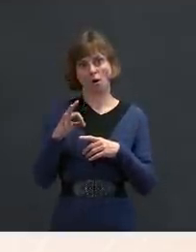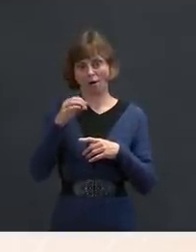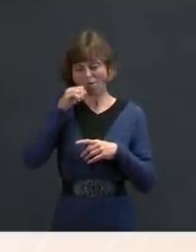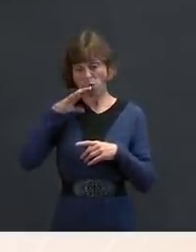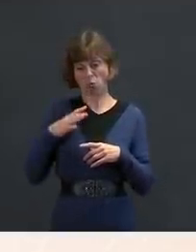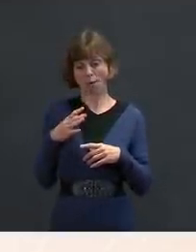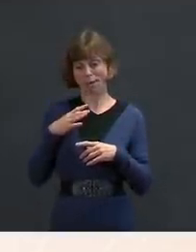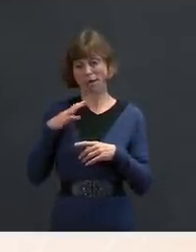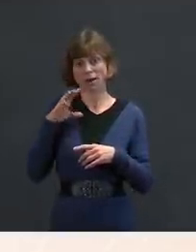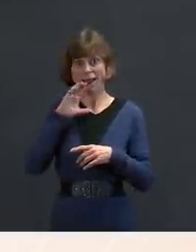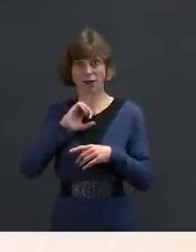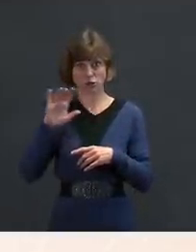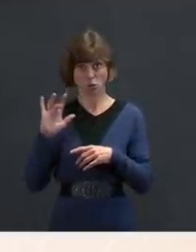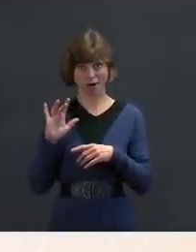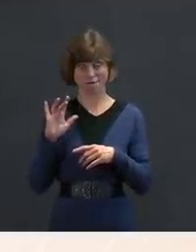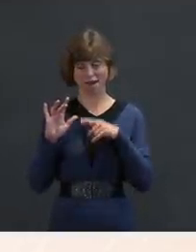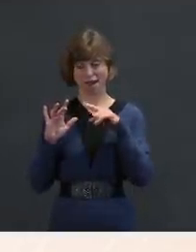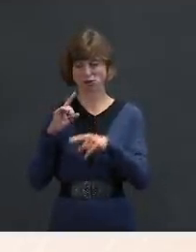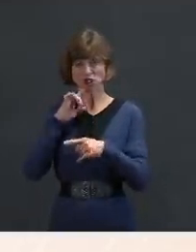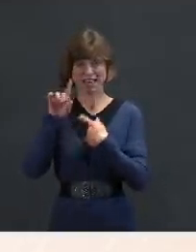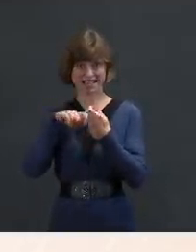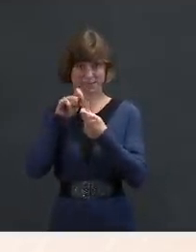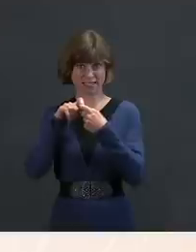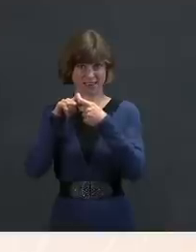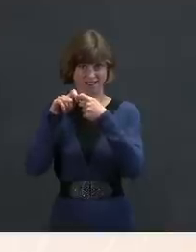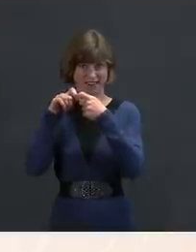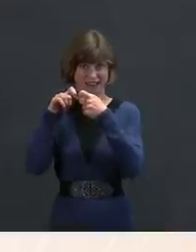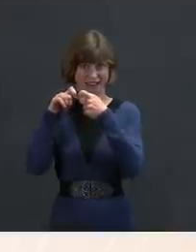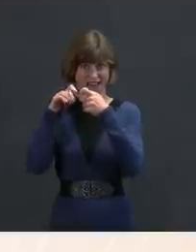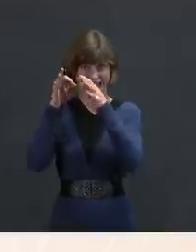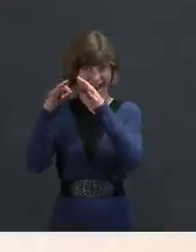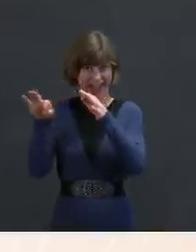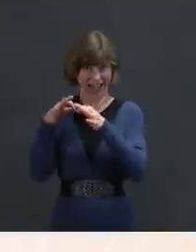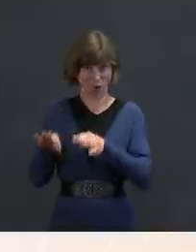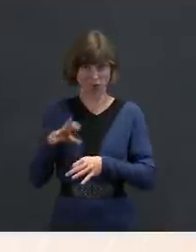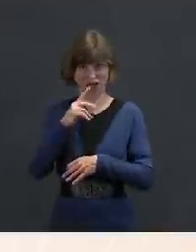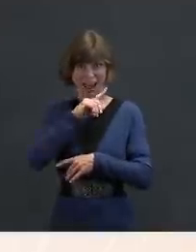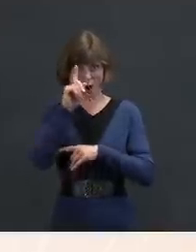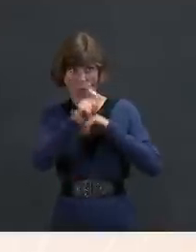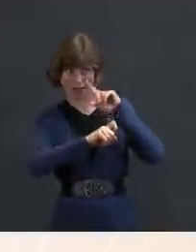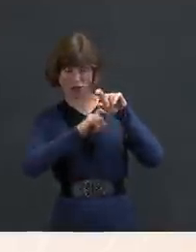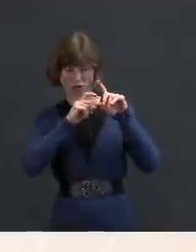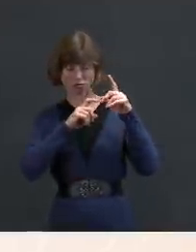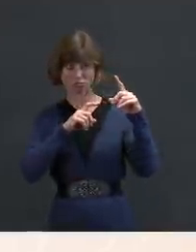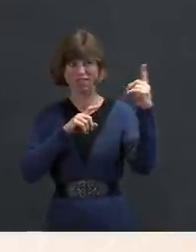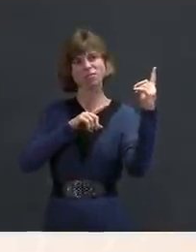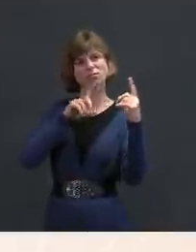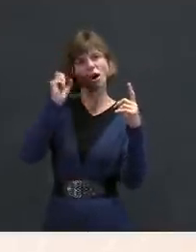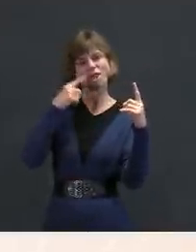detailed specific language and questions that she said the Governor asked her about her personal life that made her feel uncomfortable.